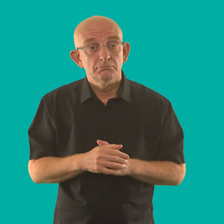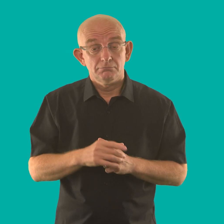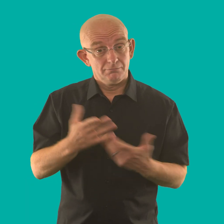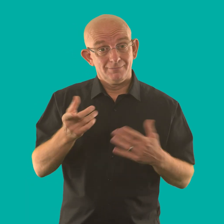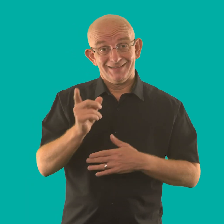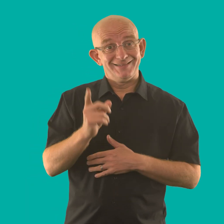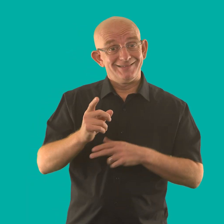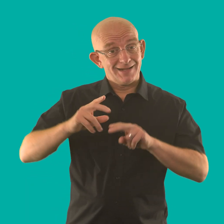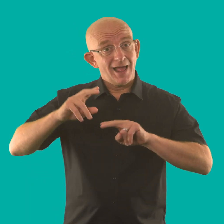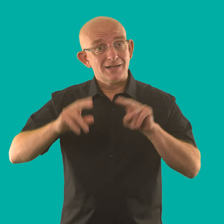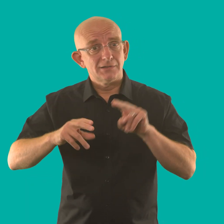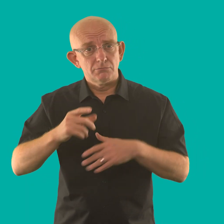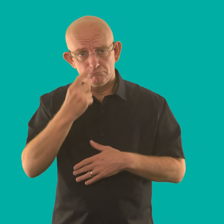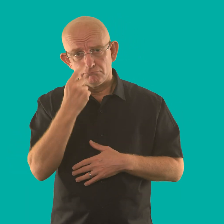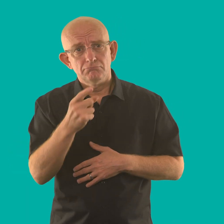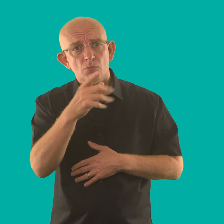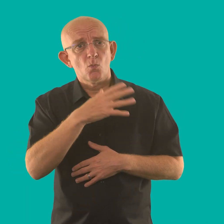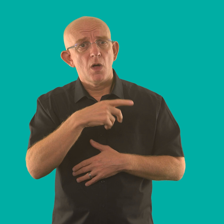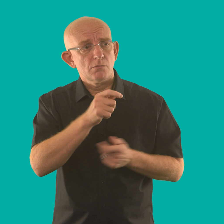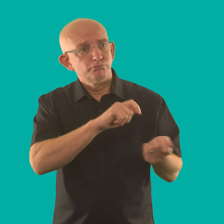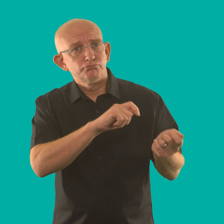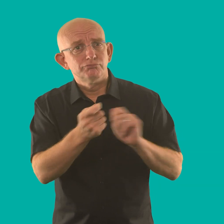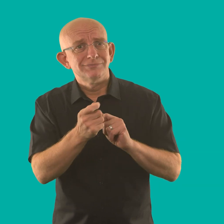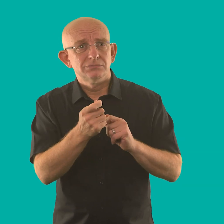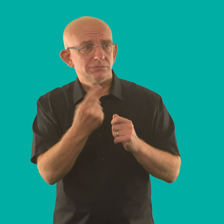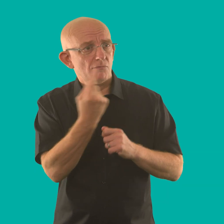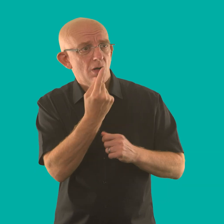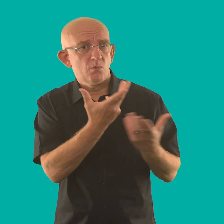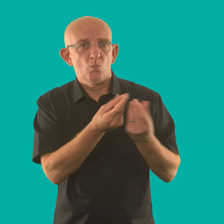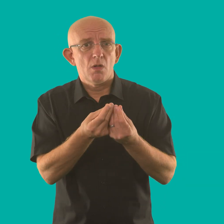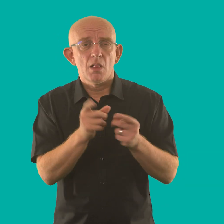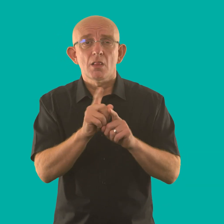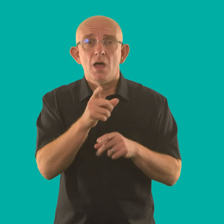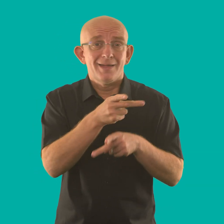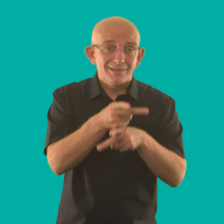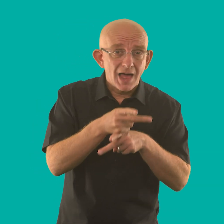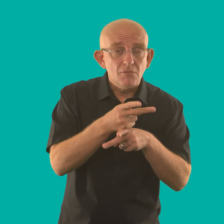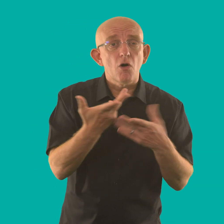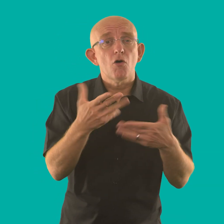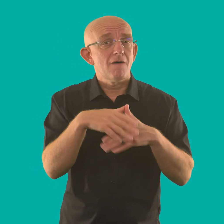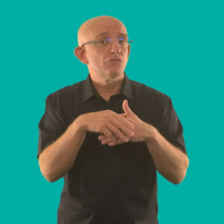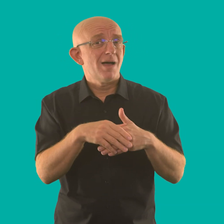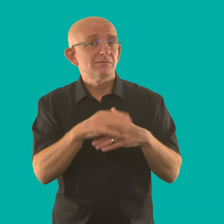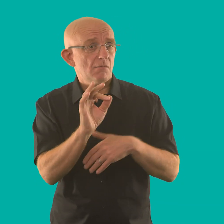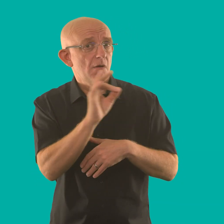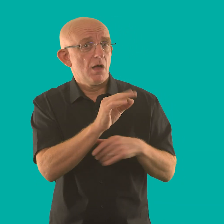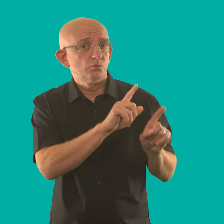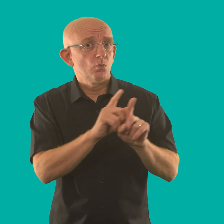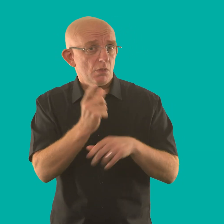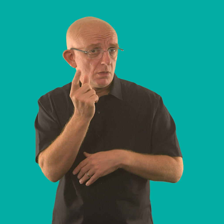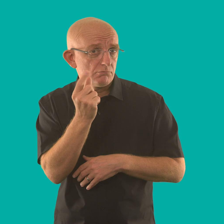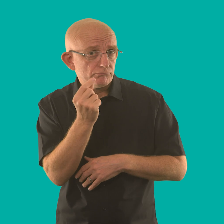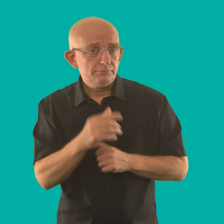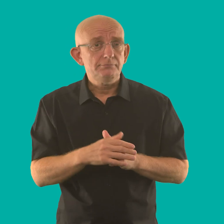You can bring someone with you like a carer or a friend.